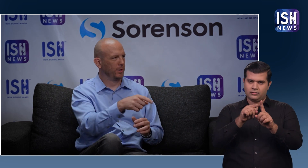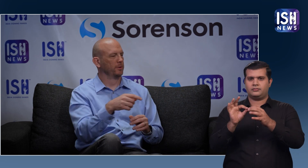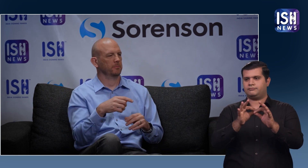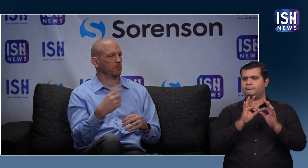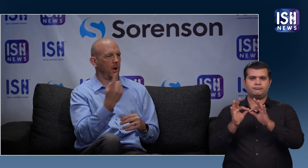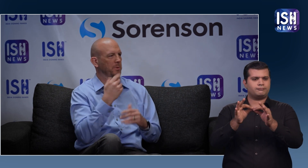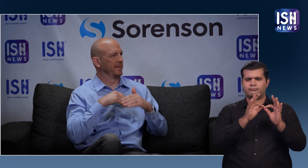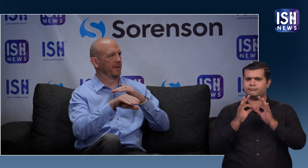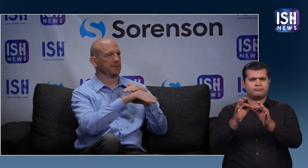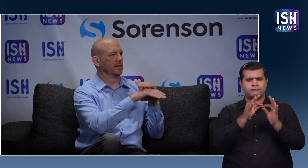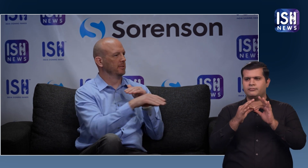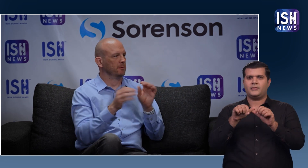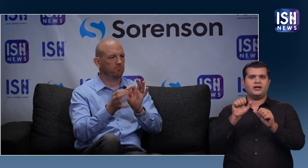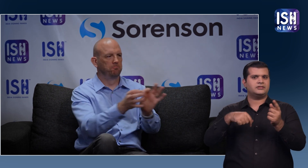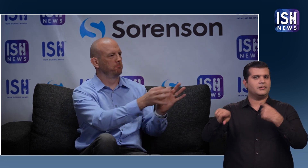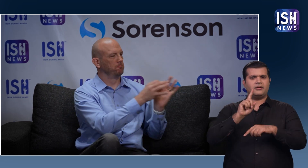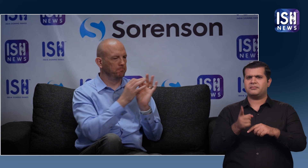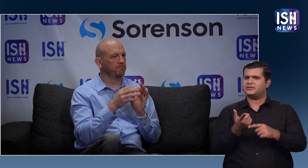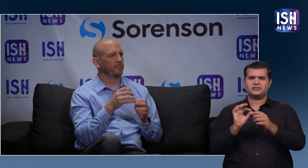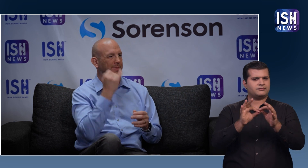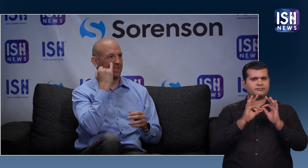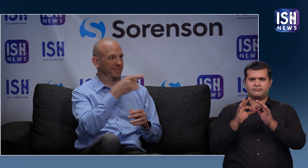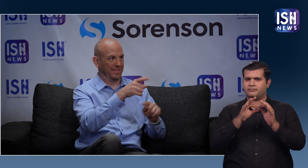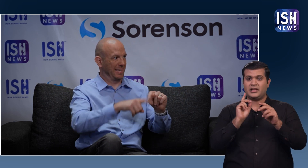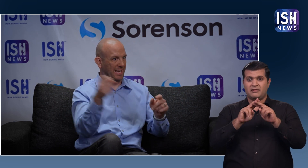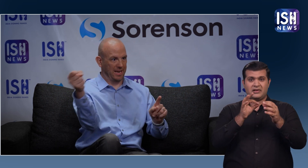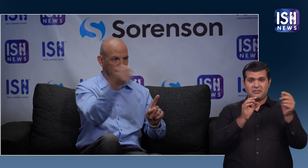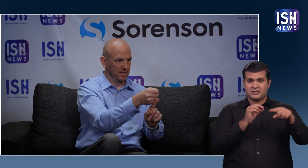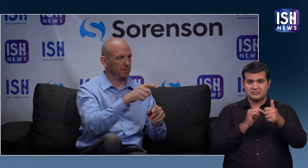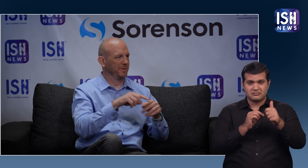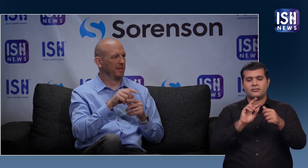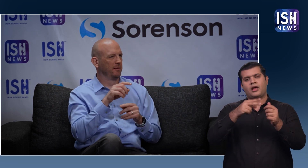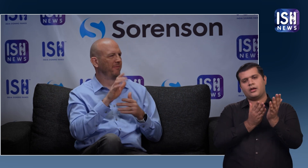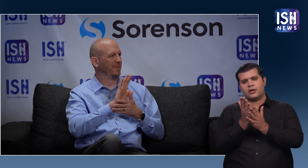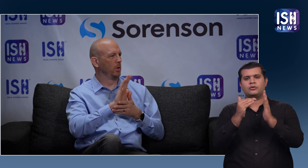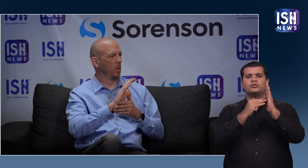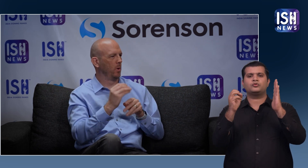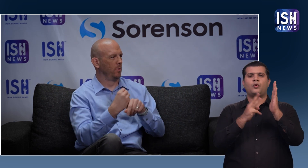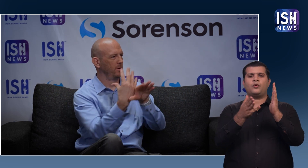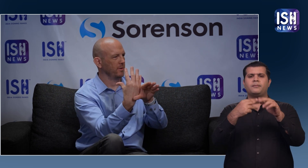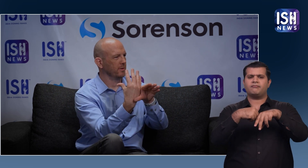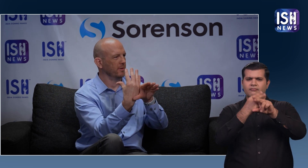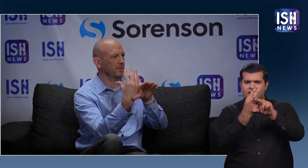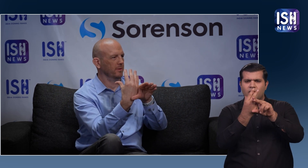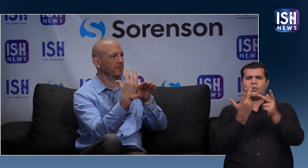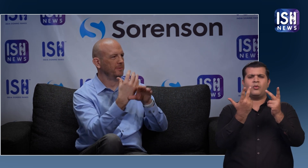So there is always accessibility in office via the interpreters. If they can't be there physically, then we have virtual interpreters via video.